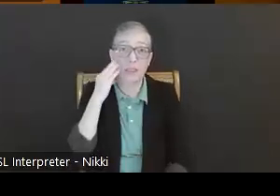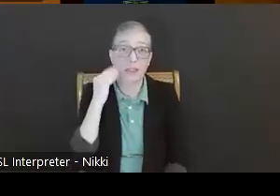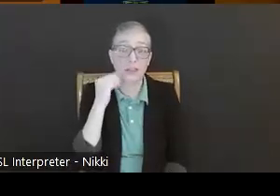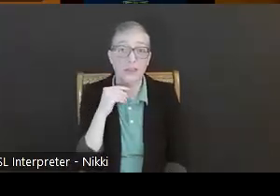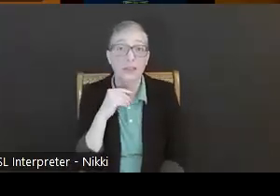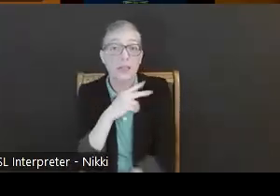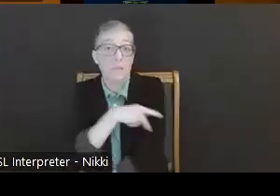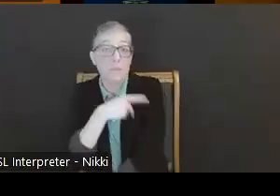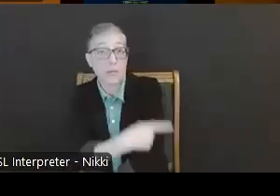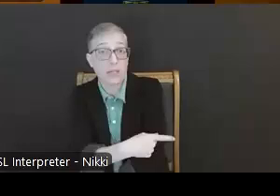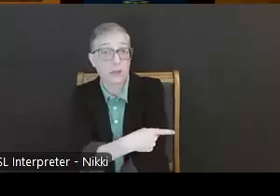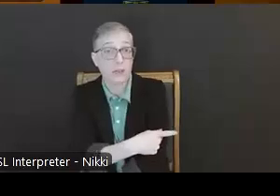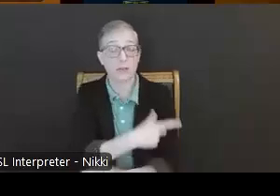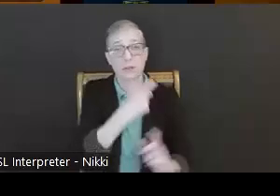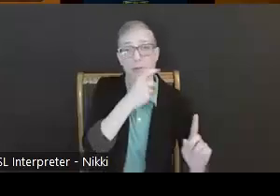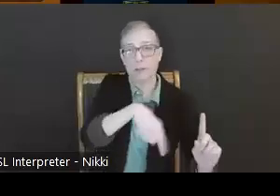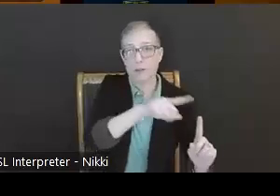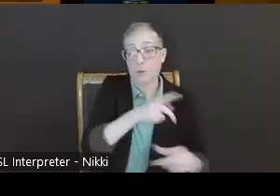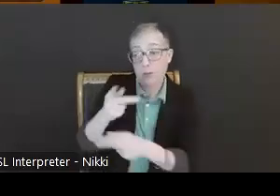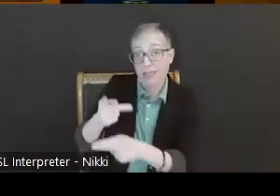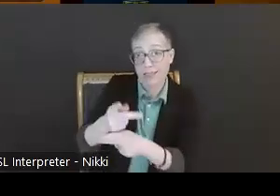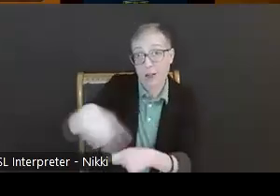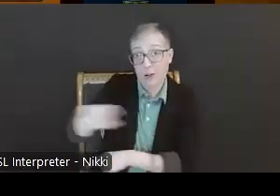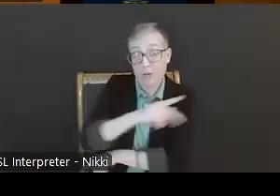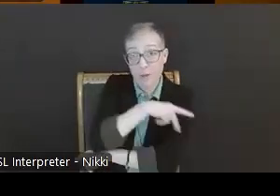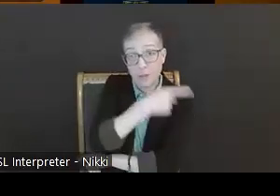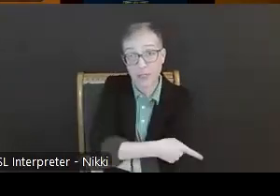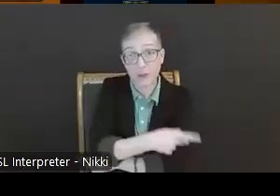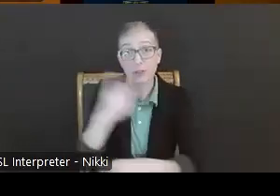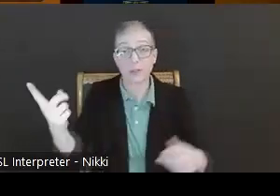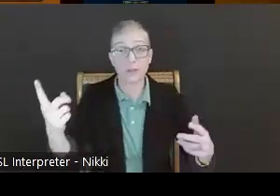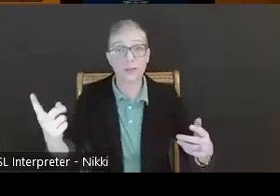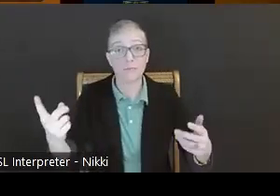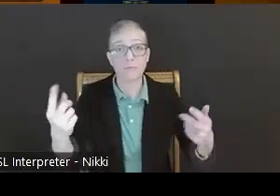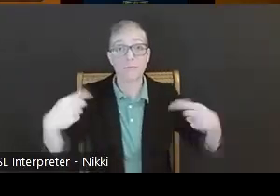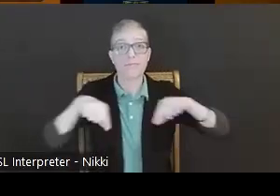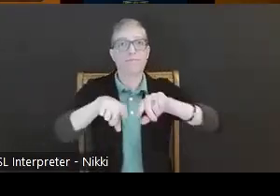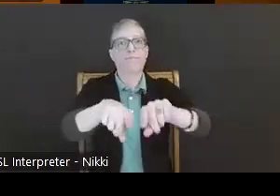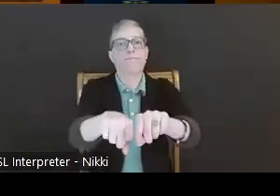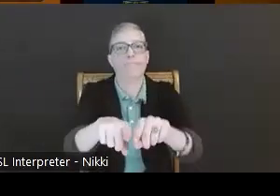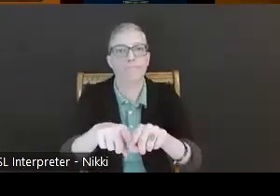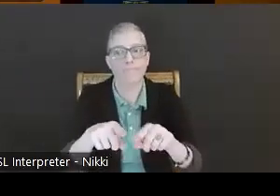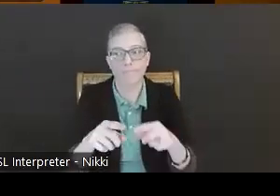suffering kind of together and and cancer is inherently um dietic I think in that sense